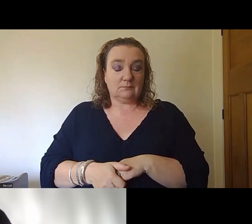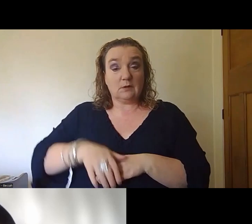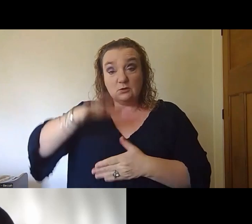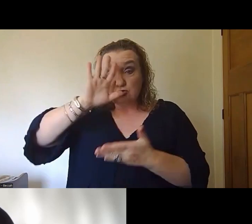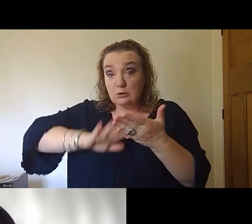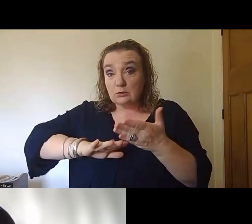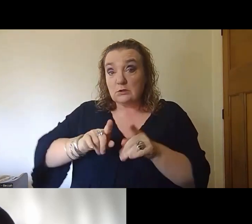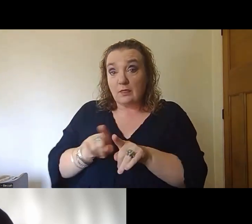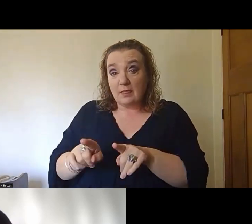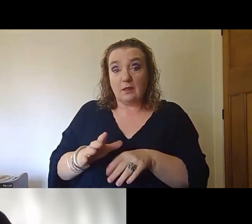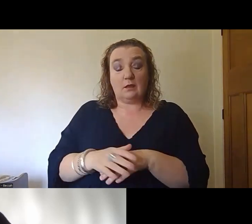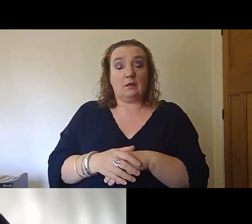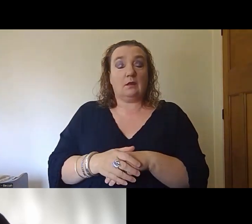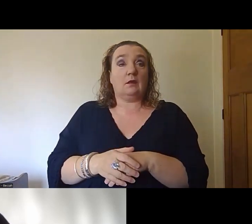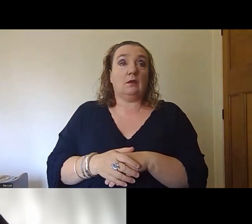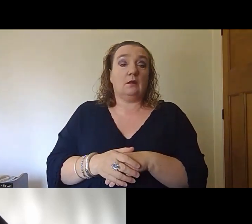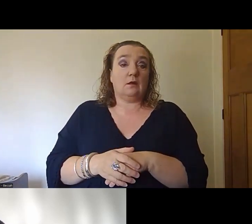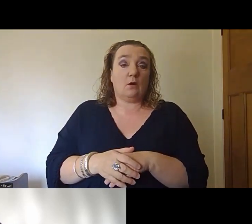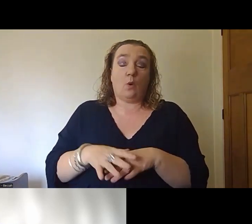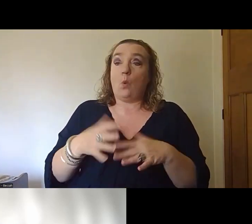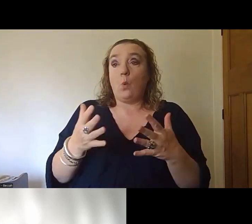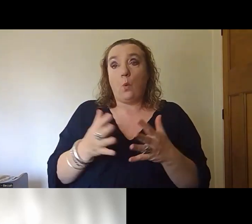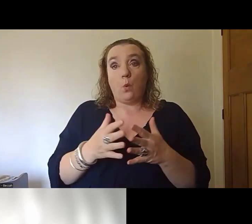or their whole schooling experience